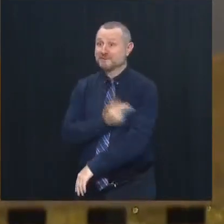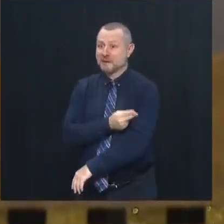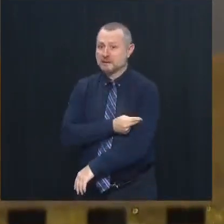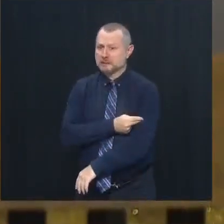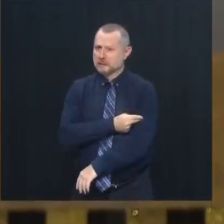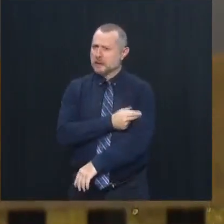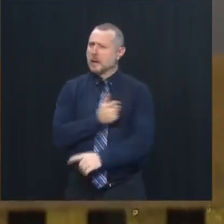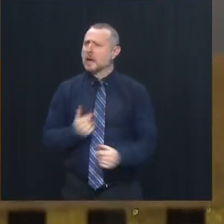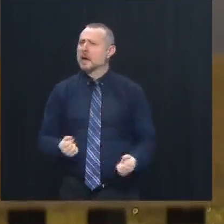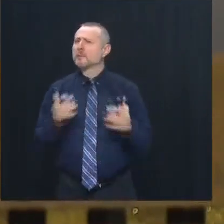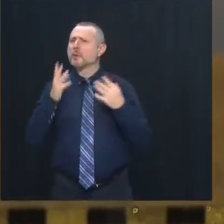AND GOWNS.